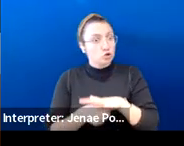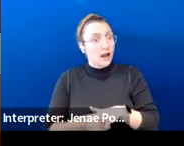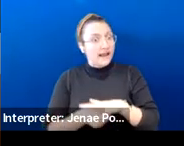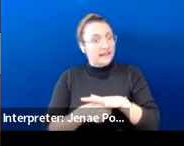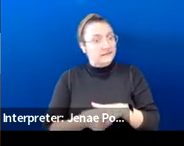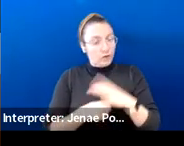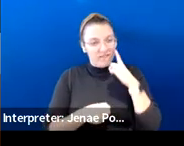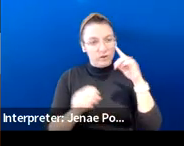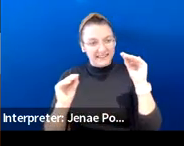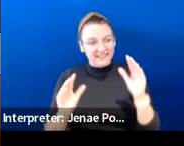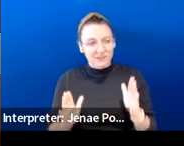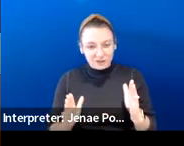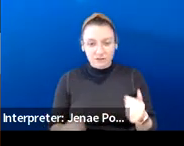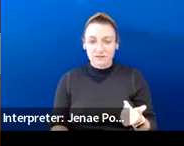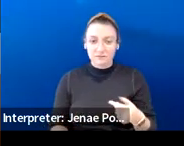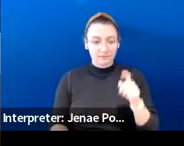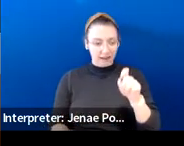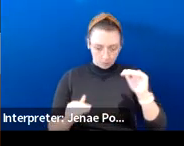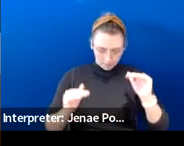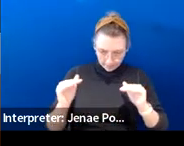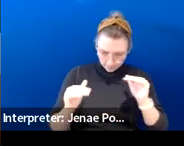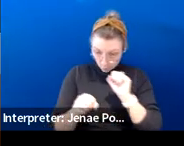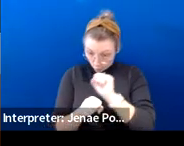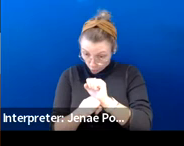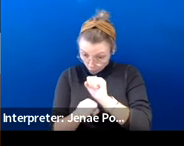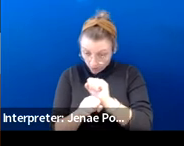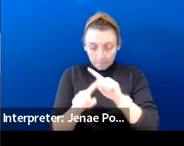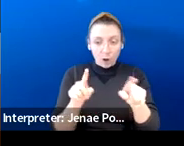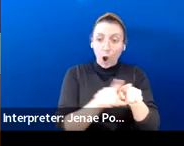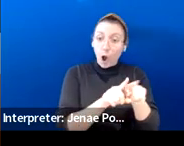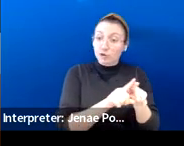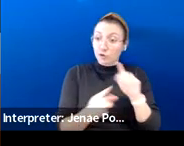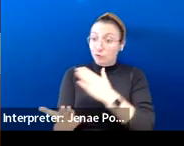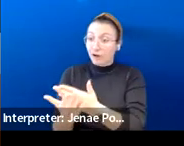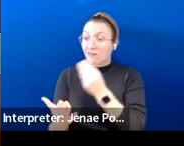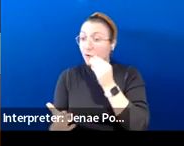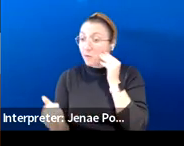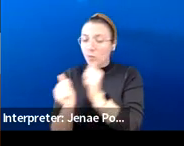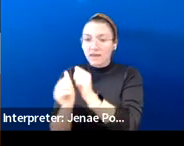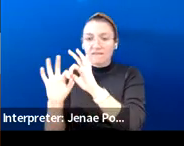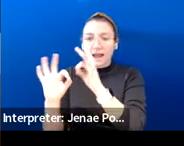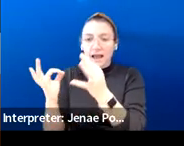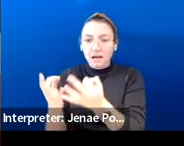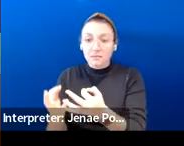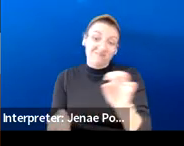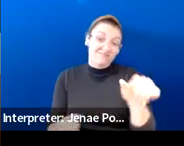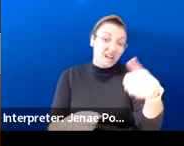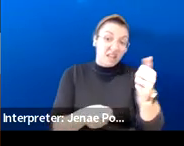because not only do they have to balance their work, but they also have to connect to their families. And then they also have a job to do as well.